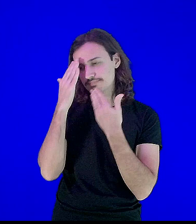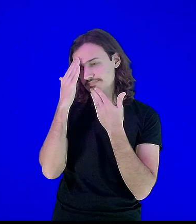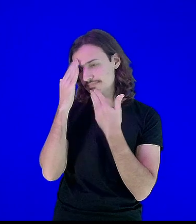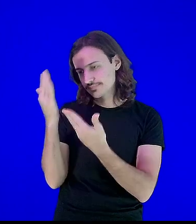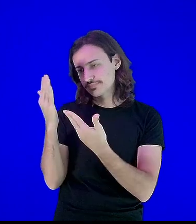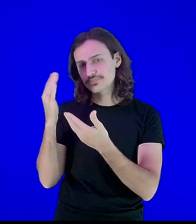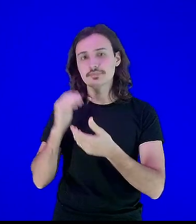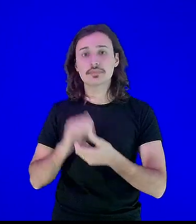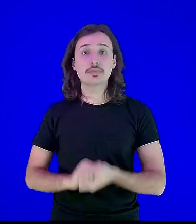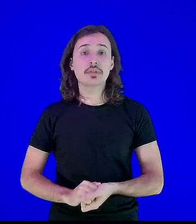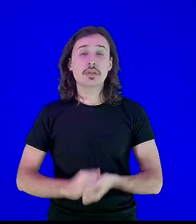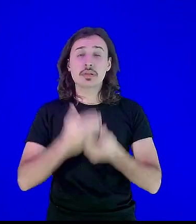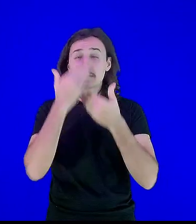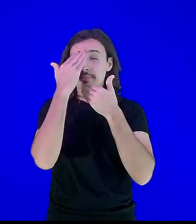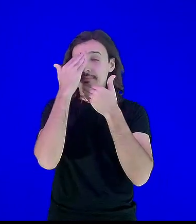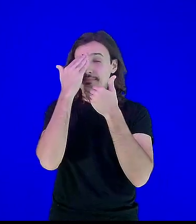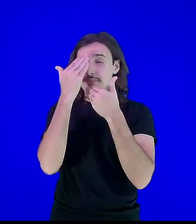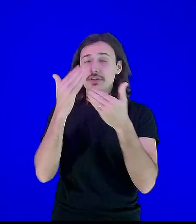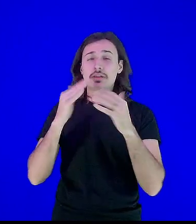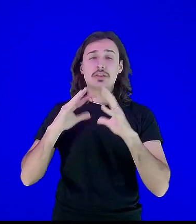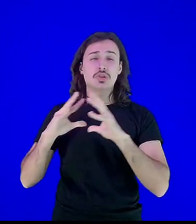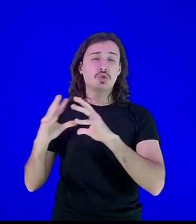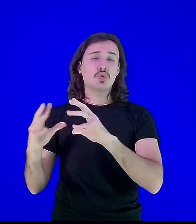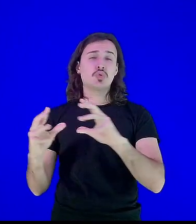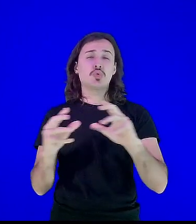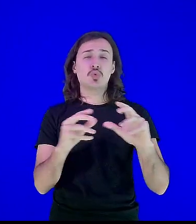thank to everyone else, especially the Brazilian Deaf Community